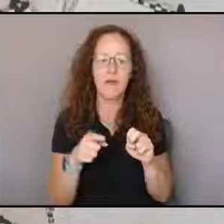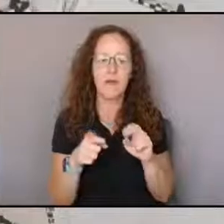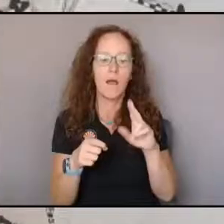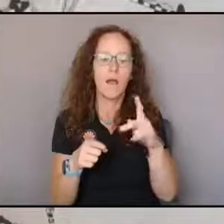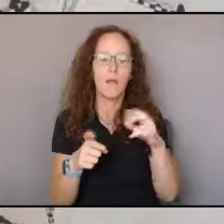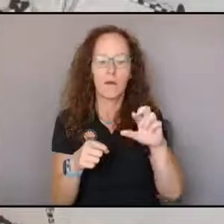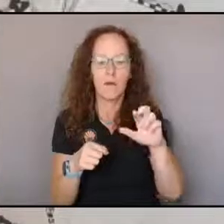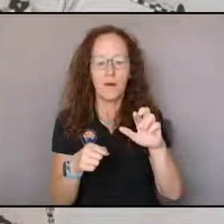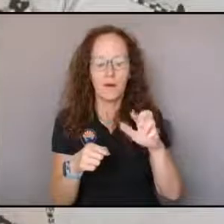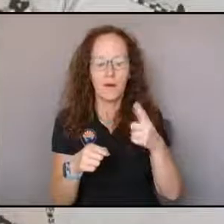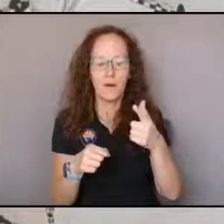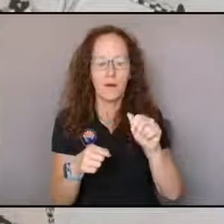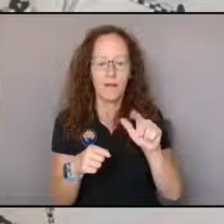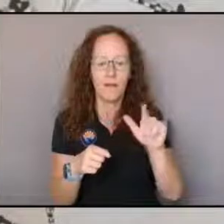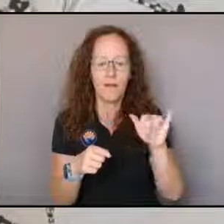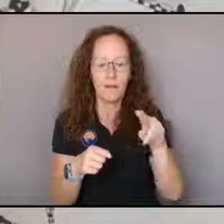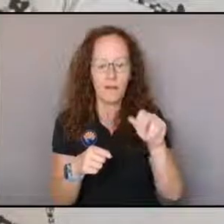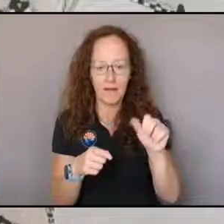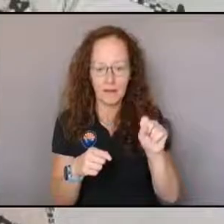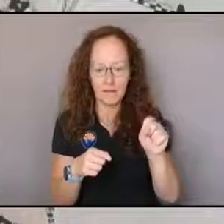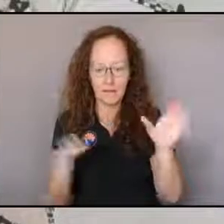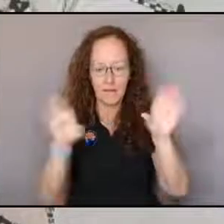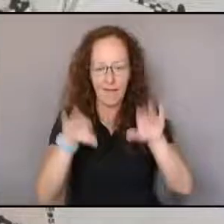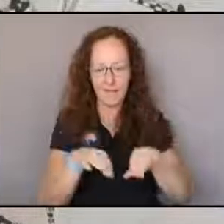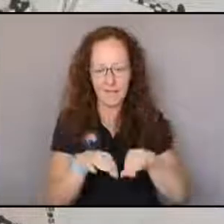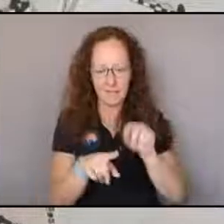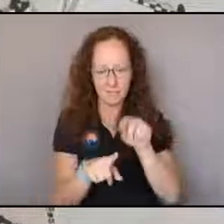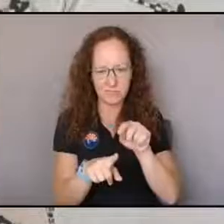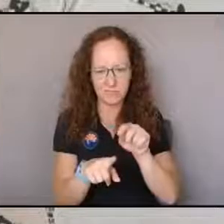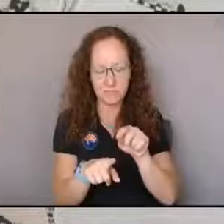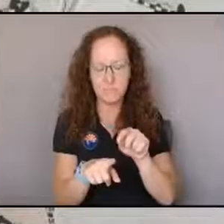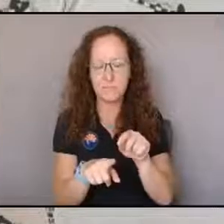CANYON. SO WE WENT AHEAD AND -- CURRENTLY AS WE SPEAK, WE HAVE